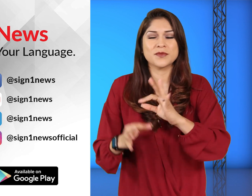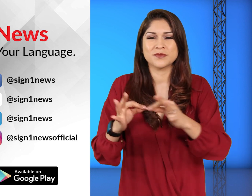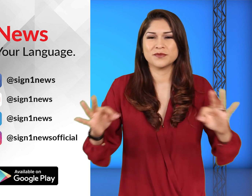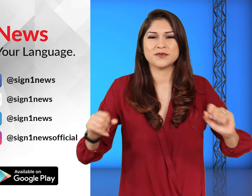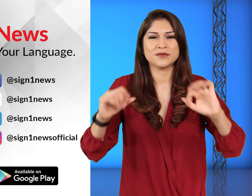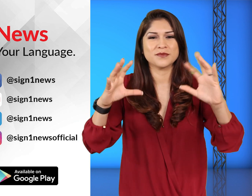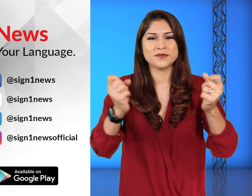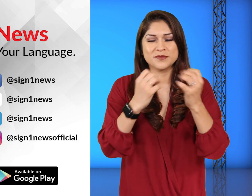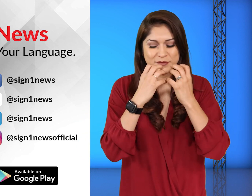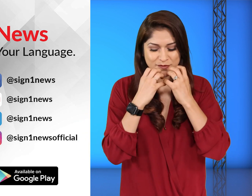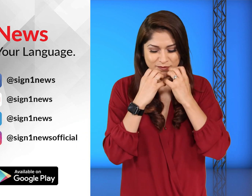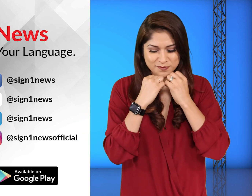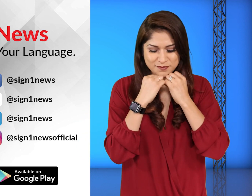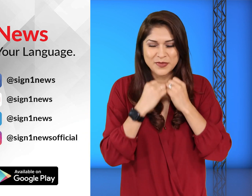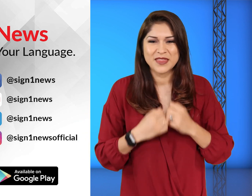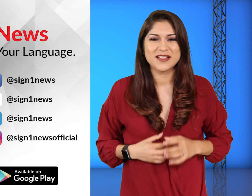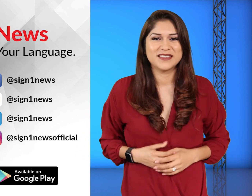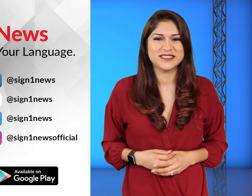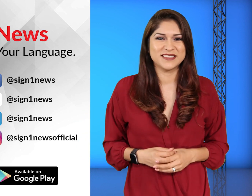Your language.